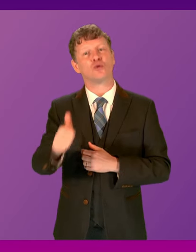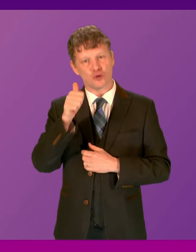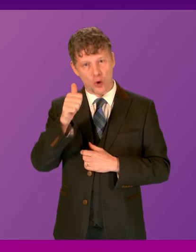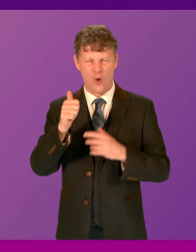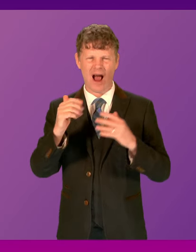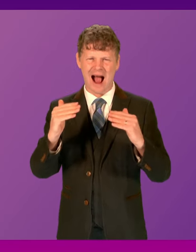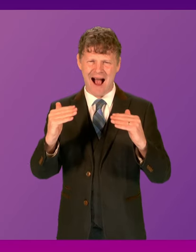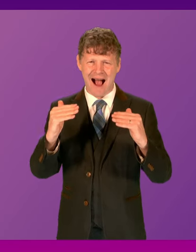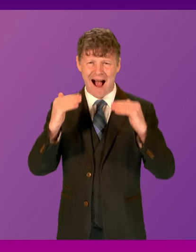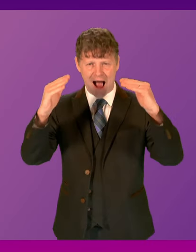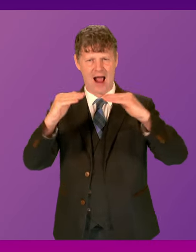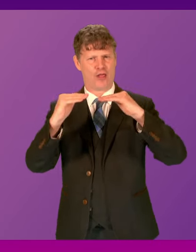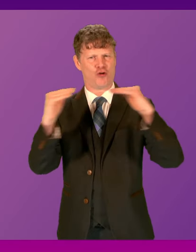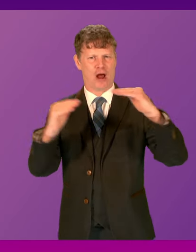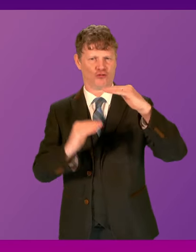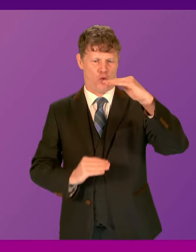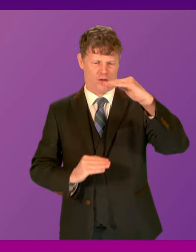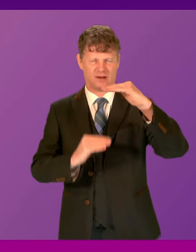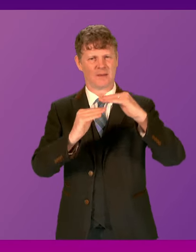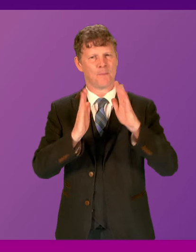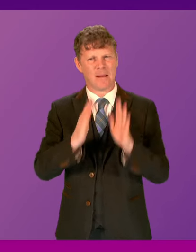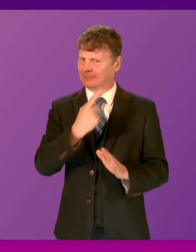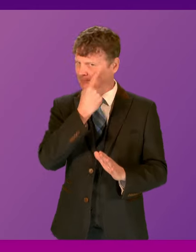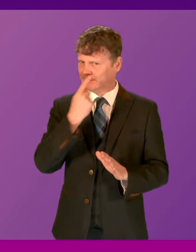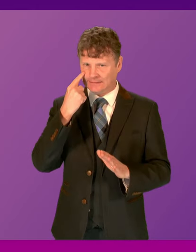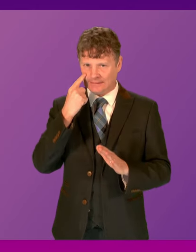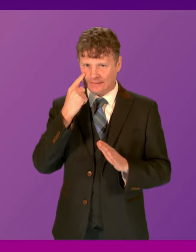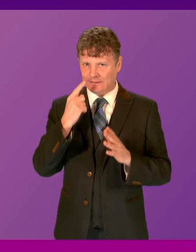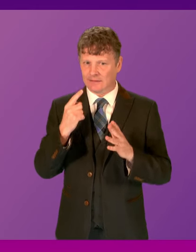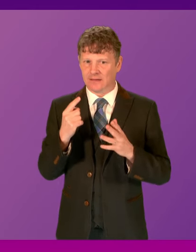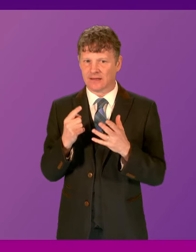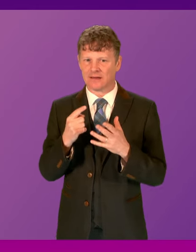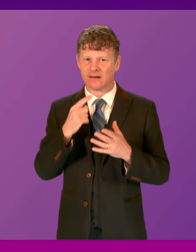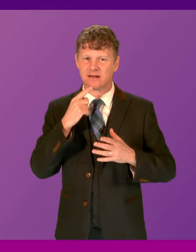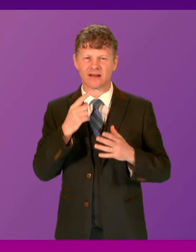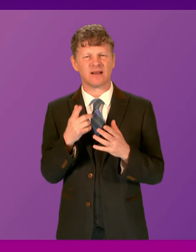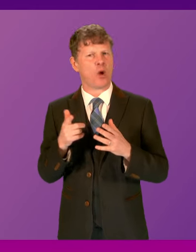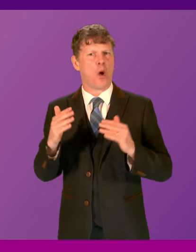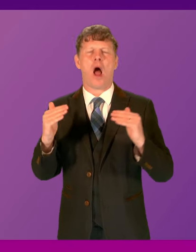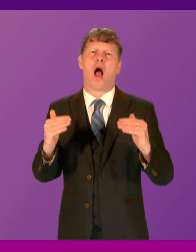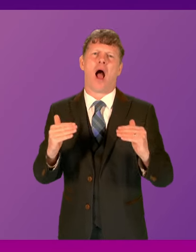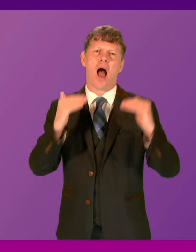for a new stirring-up offence to be committed—it is even higher than the threshold for a racial